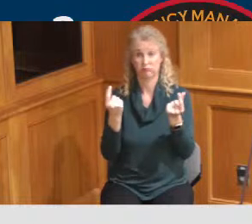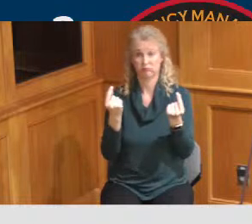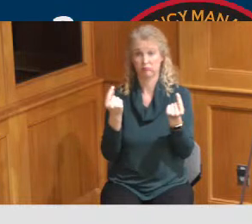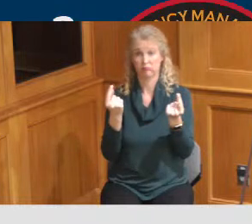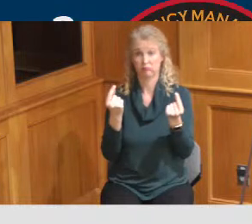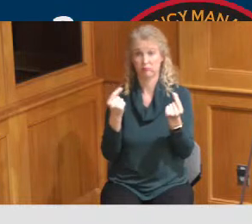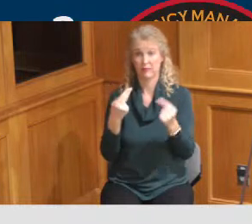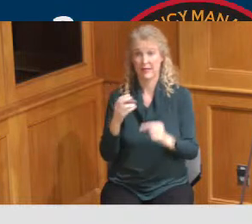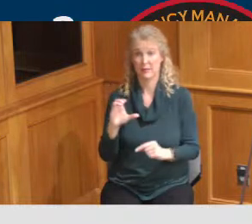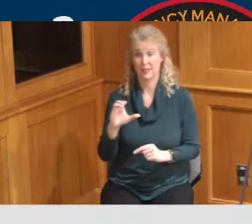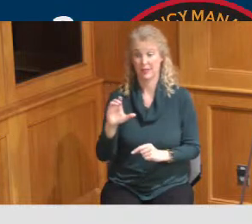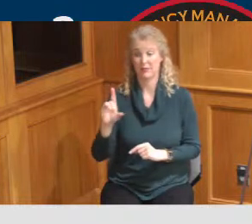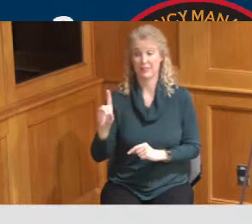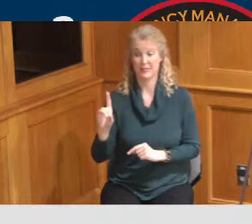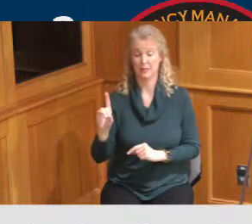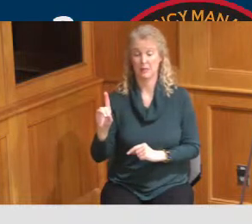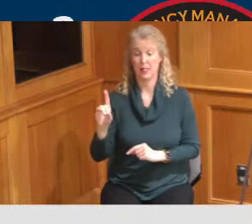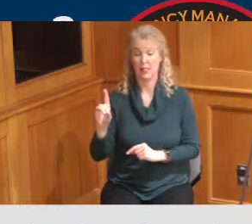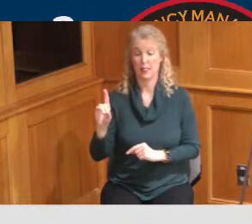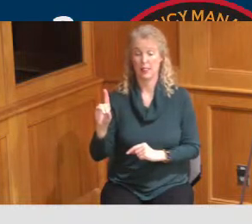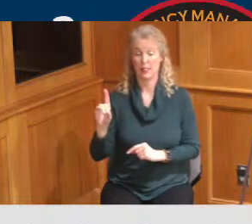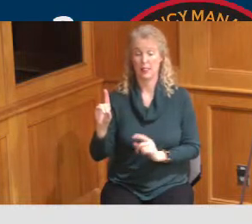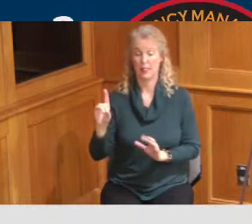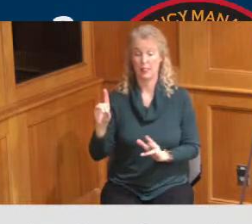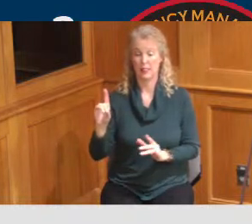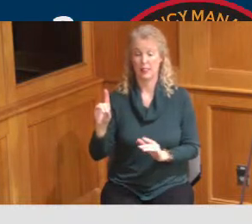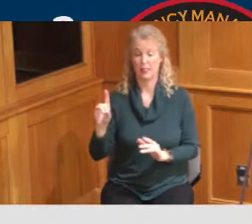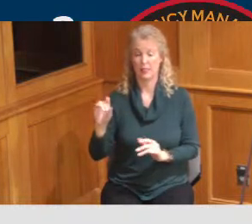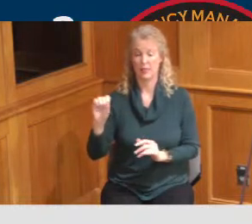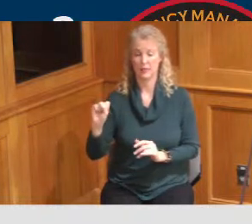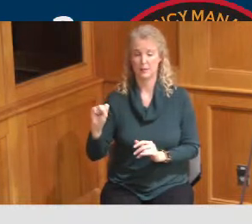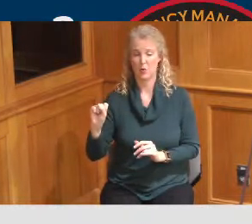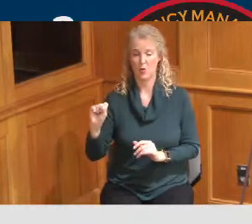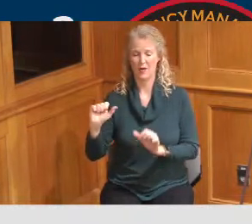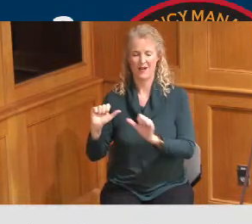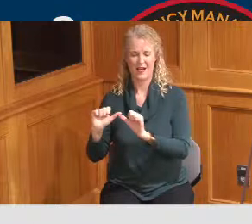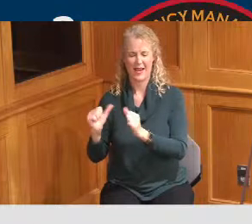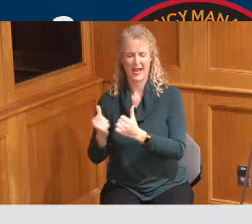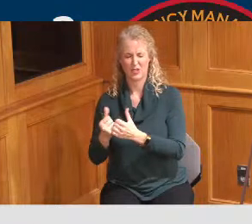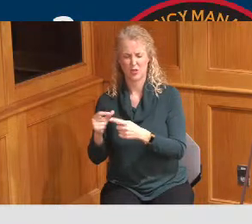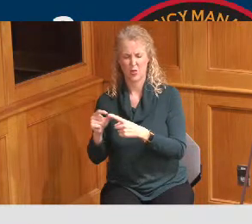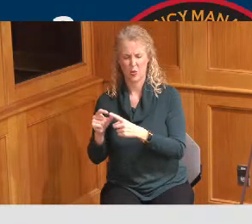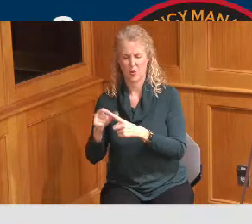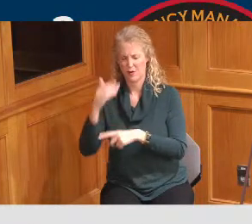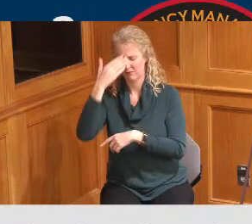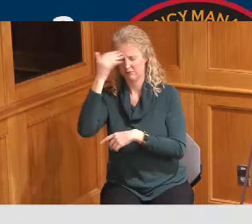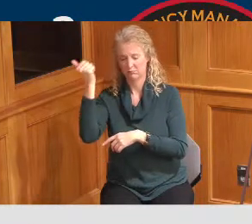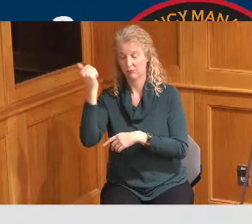hamilt County disability Support Agency I can't remember I'm blanking we work real closely with